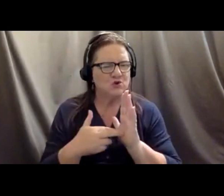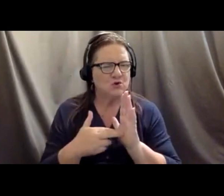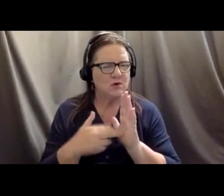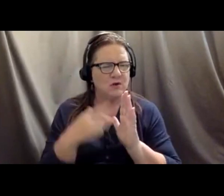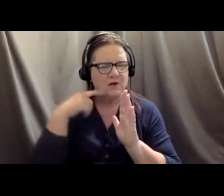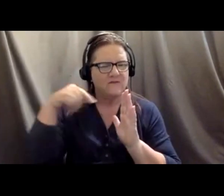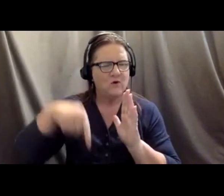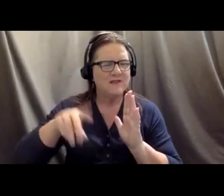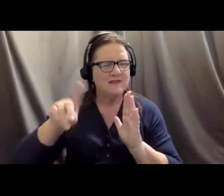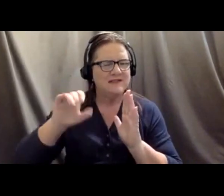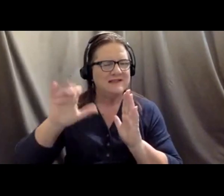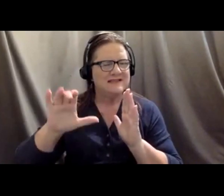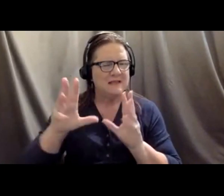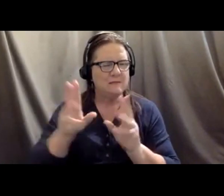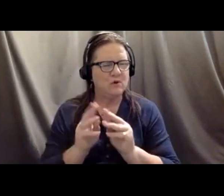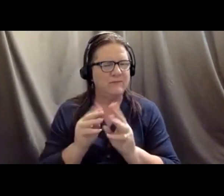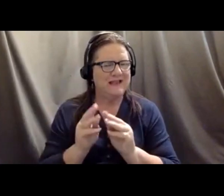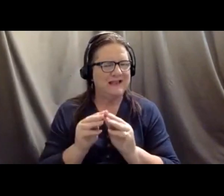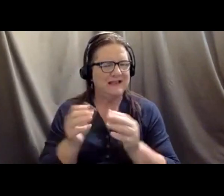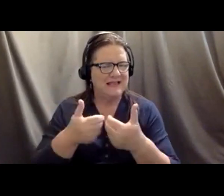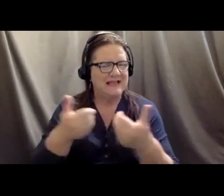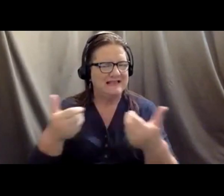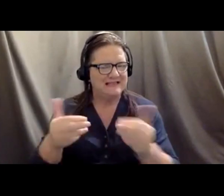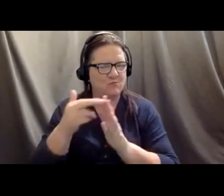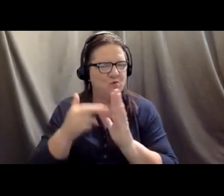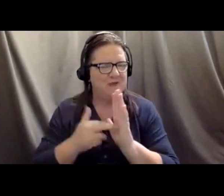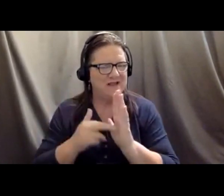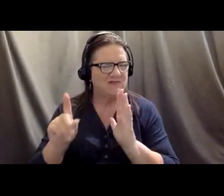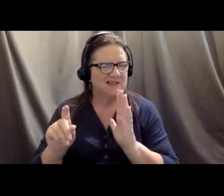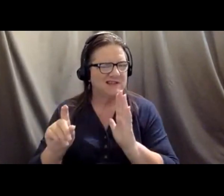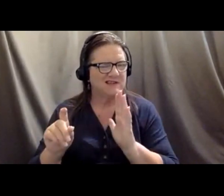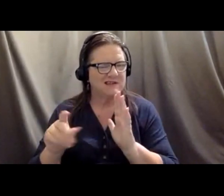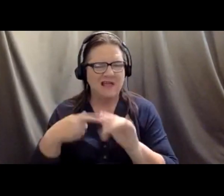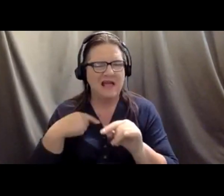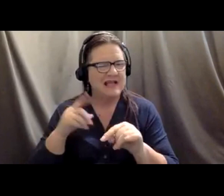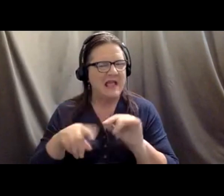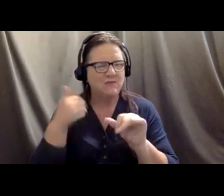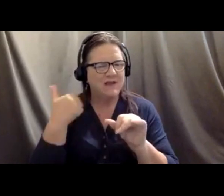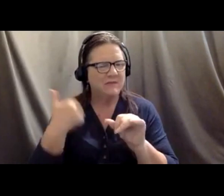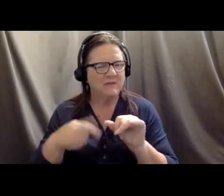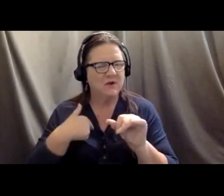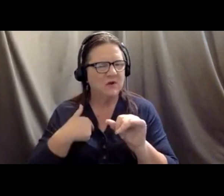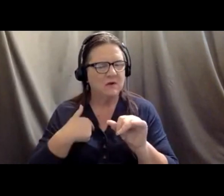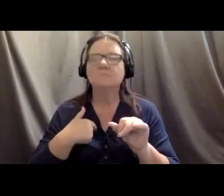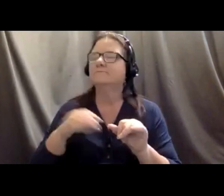the December one that's like a separate registration process? I can't remember. That is correct.